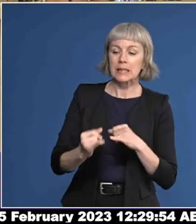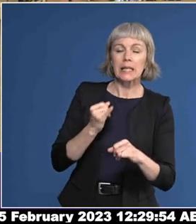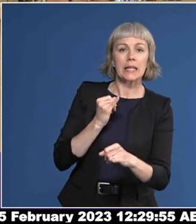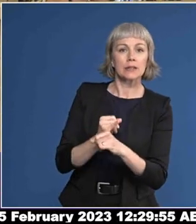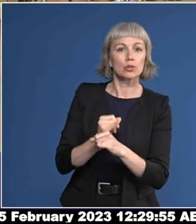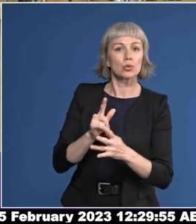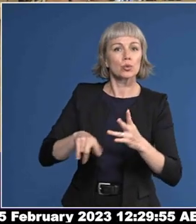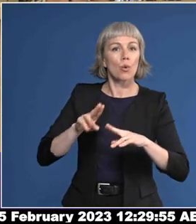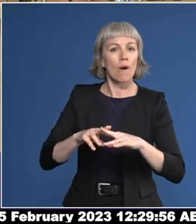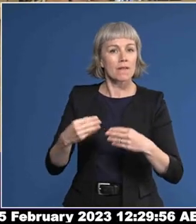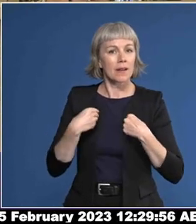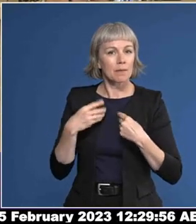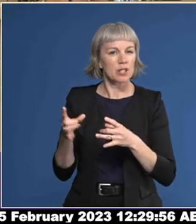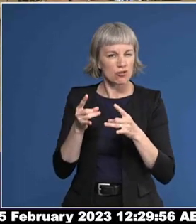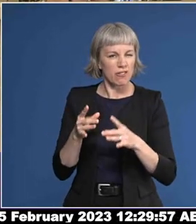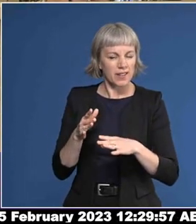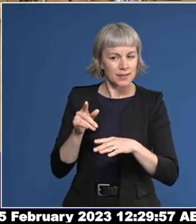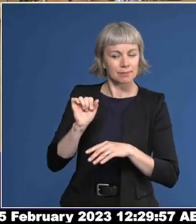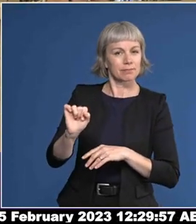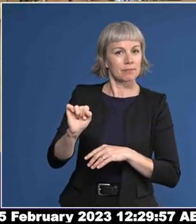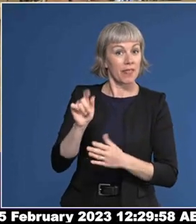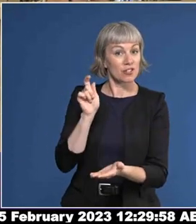with the scholarship scheme? I'm not. But as a member, I will be.